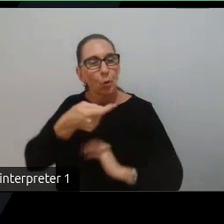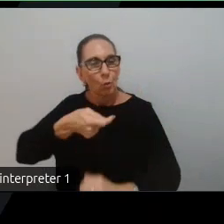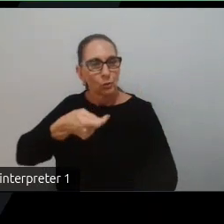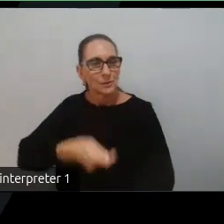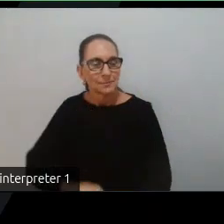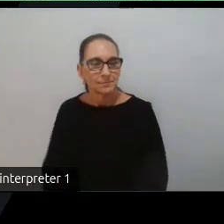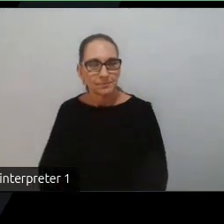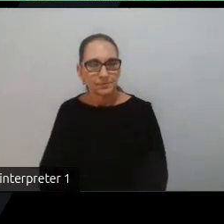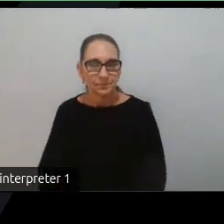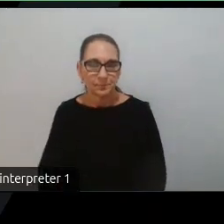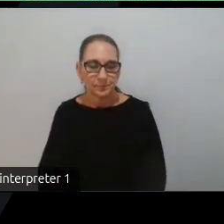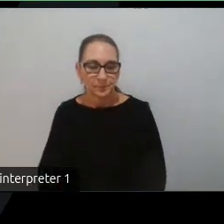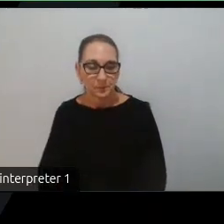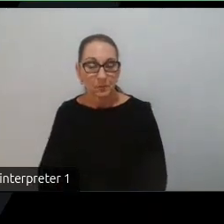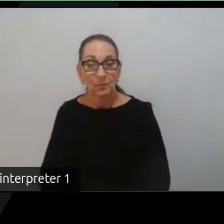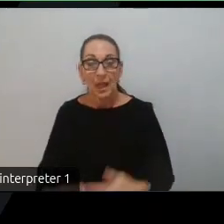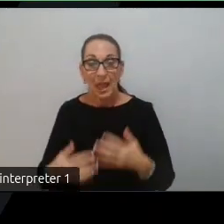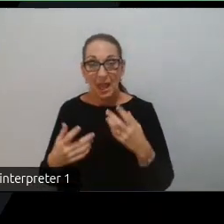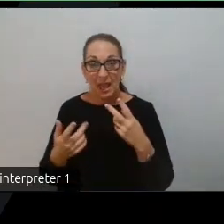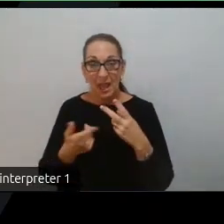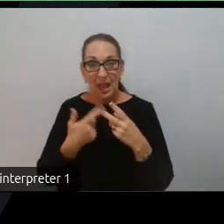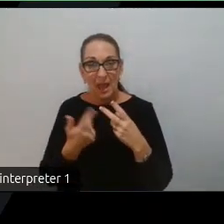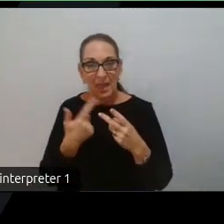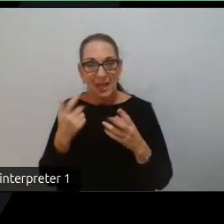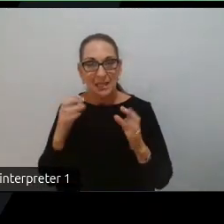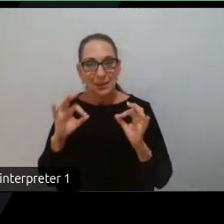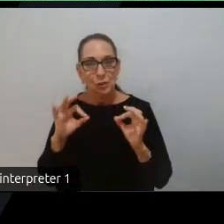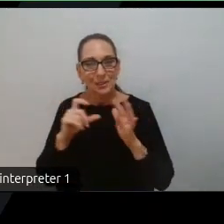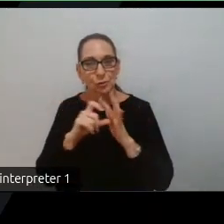The other specialist duty lawyer service is of course the child protection duty lawyer